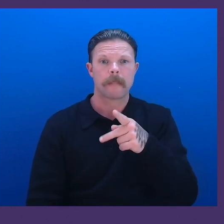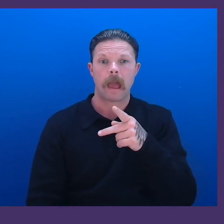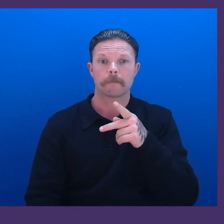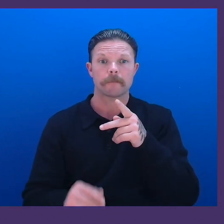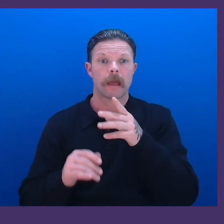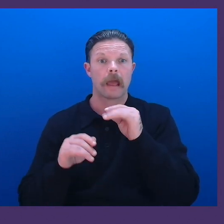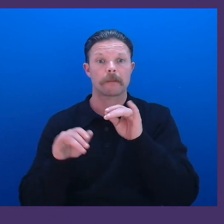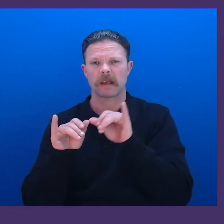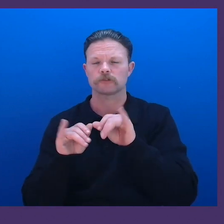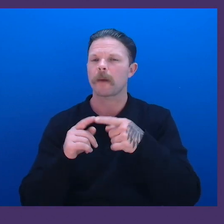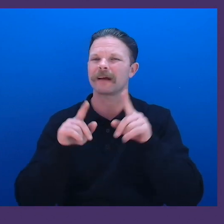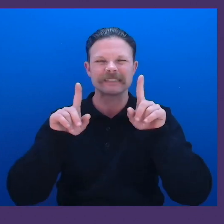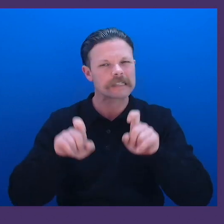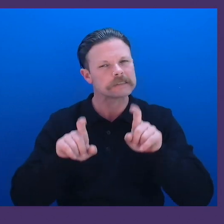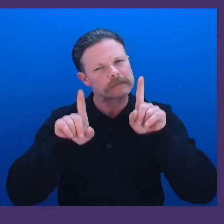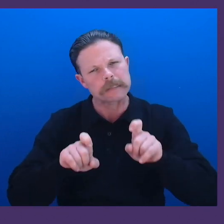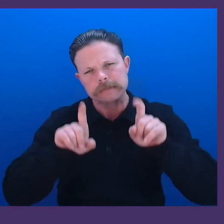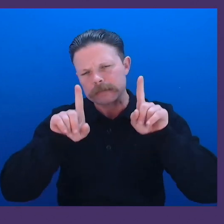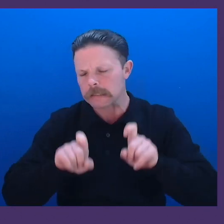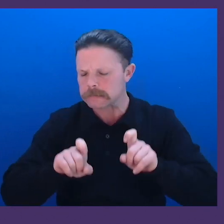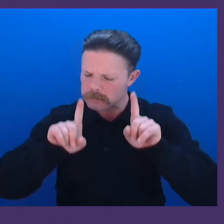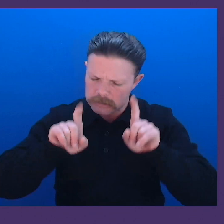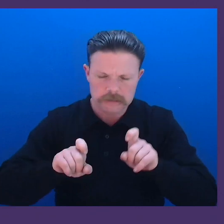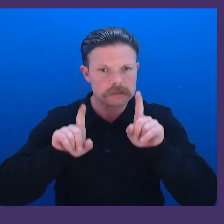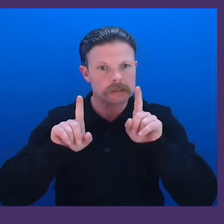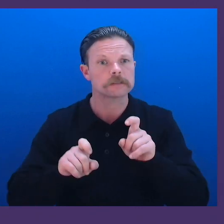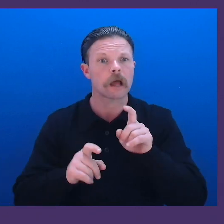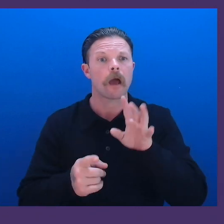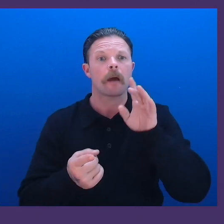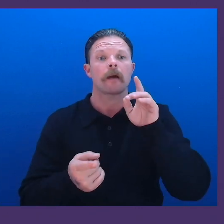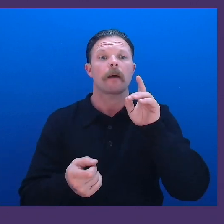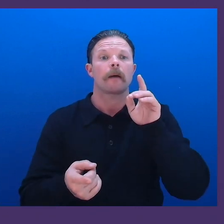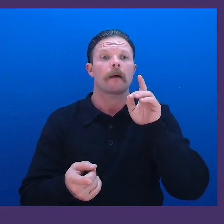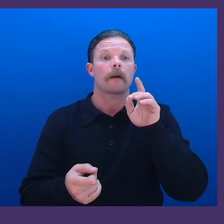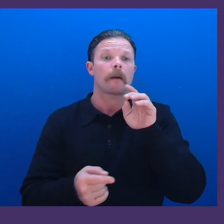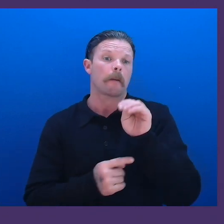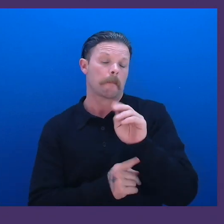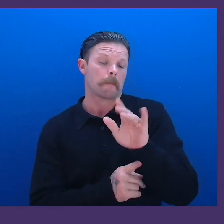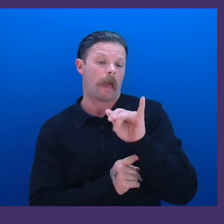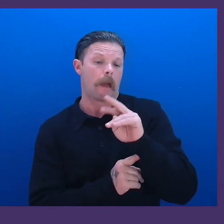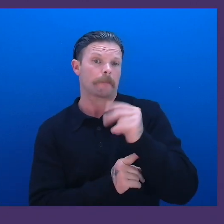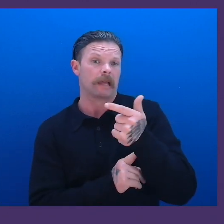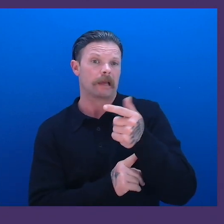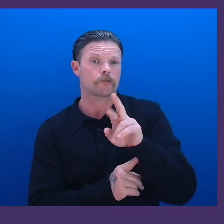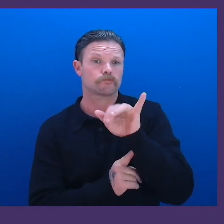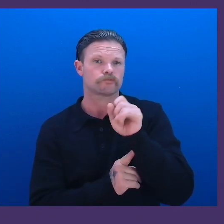Mapping risks is usually a first and very frequently iterative step towards measuring